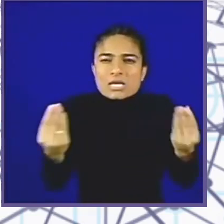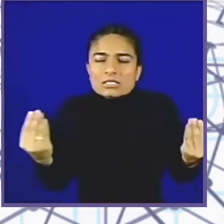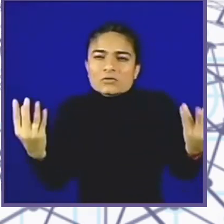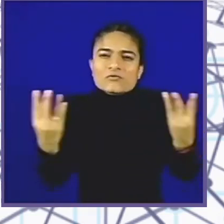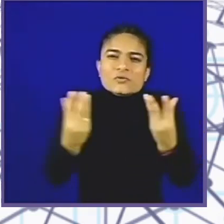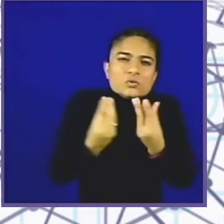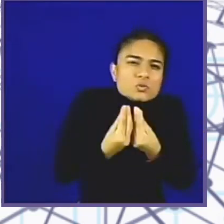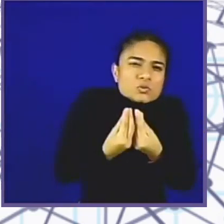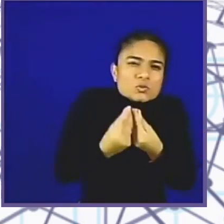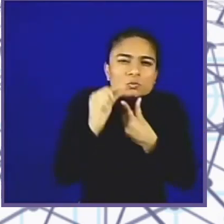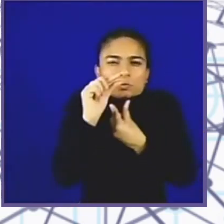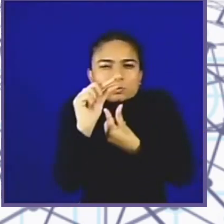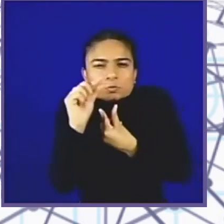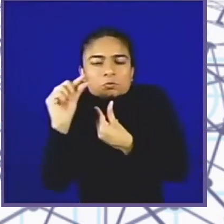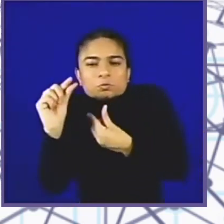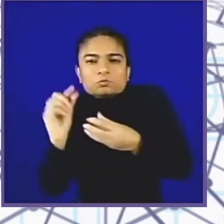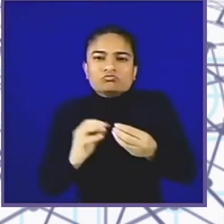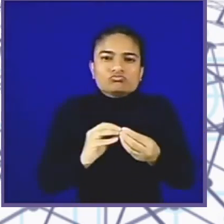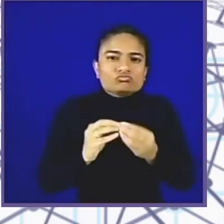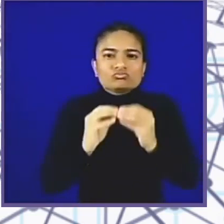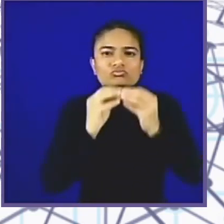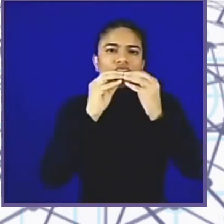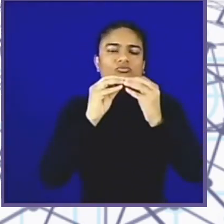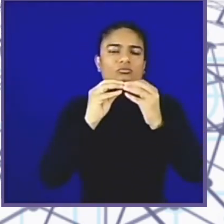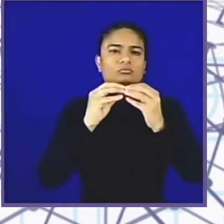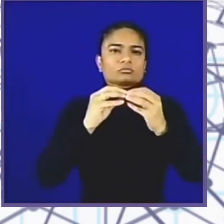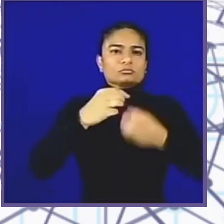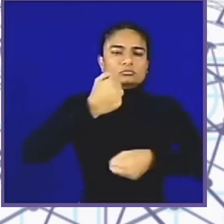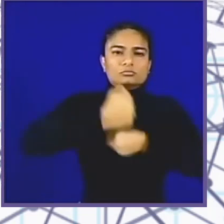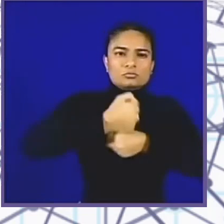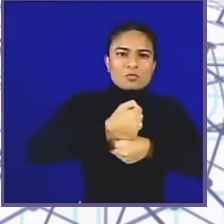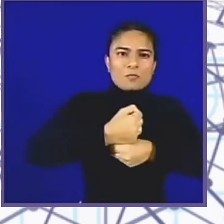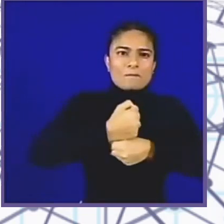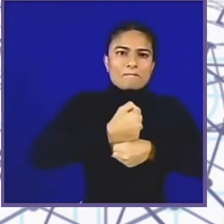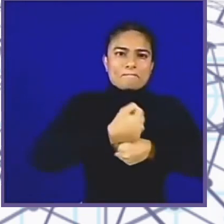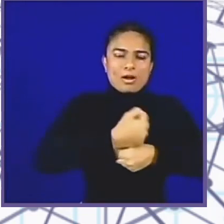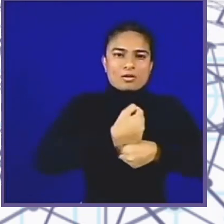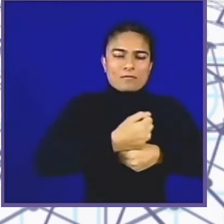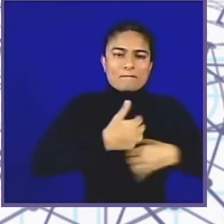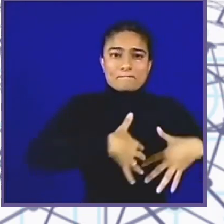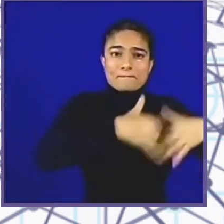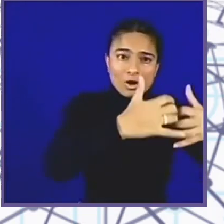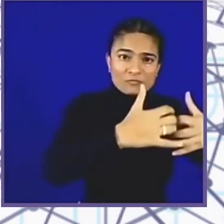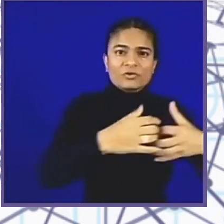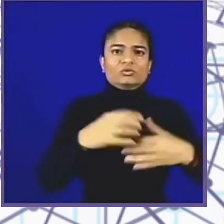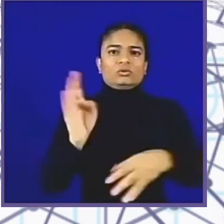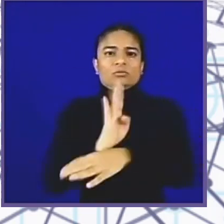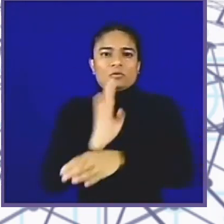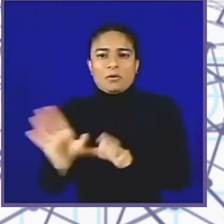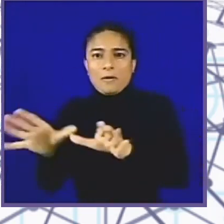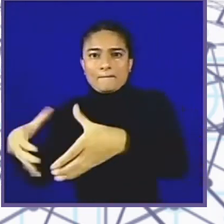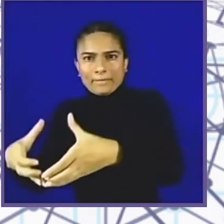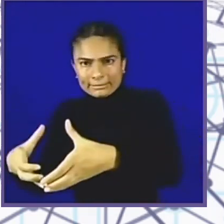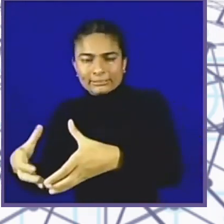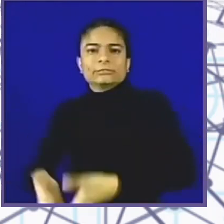We all know that the world that we live in today is what it is because of problems all